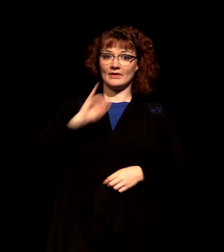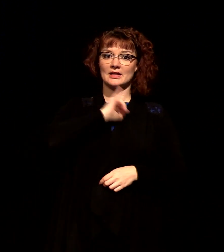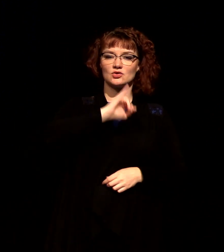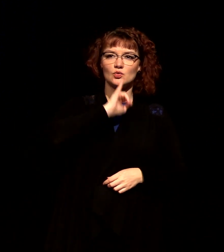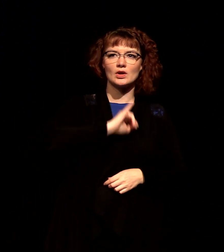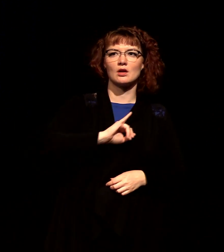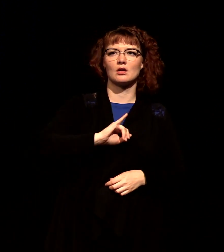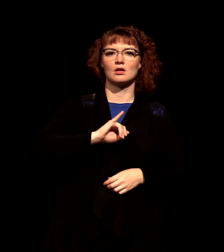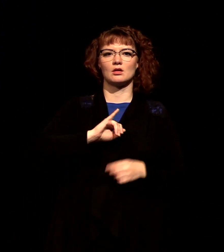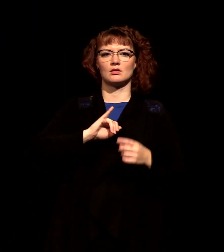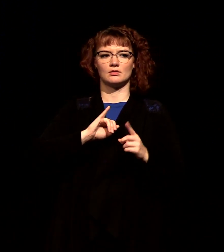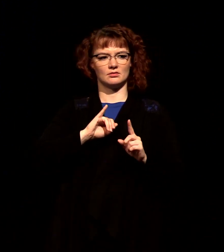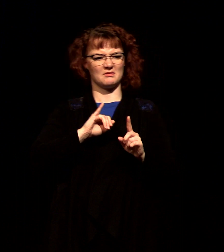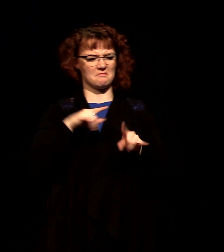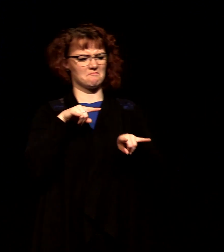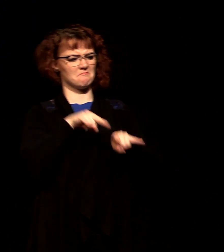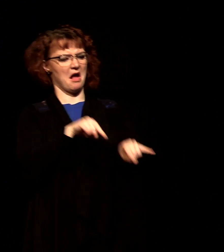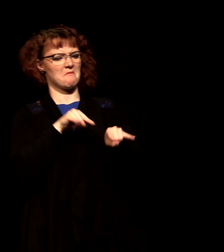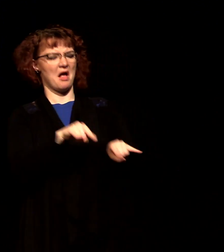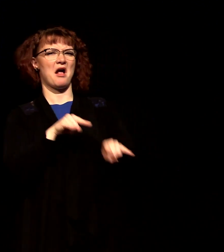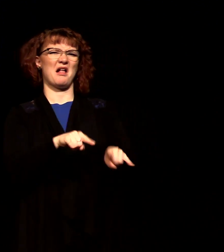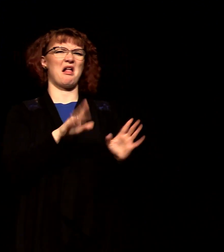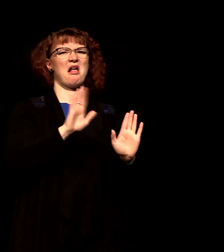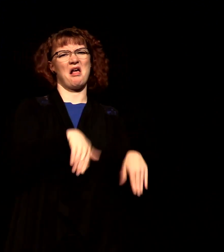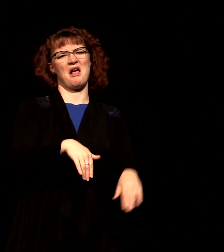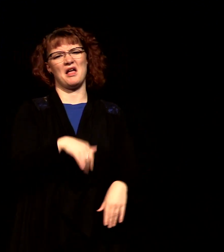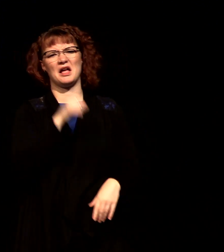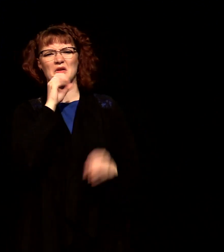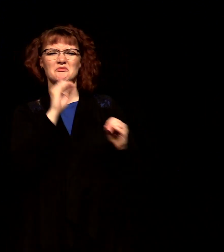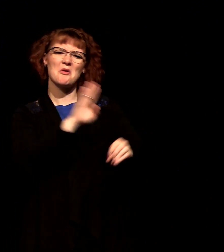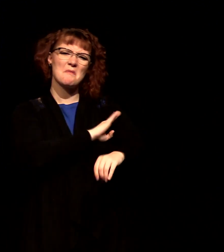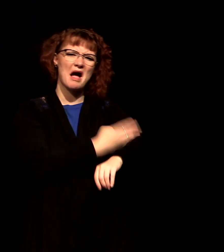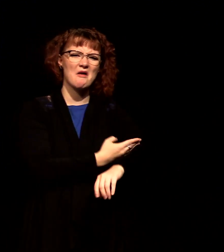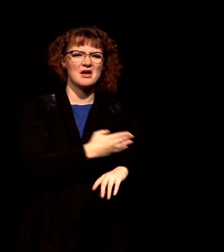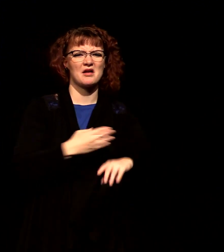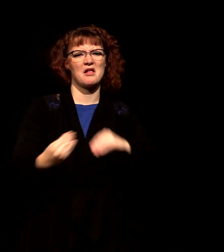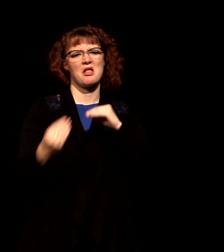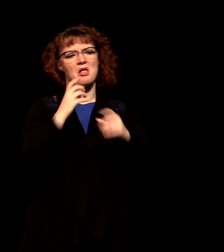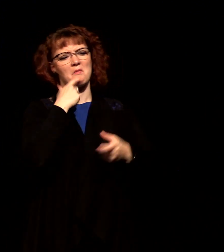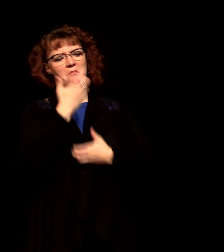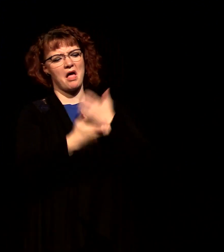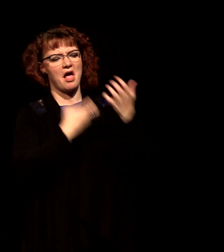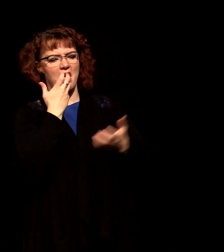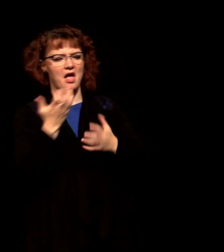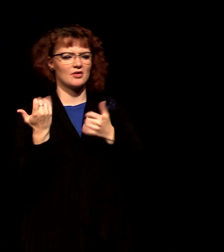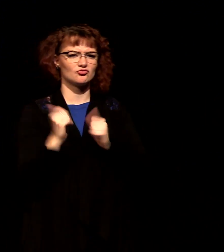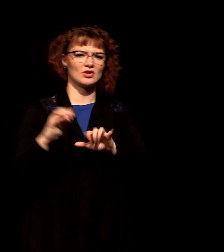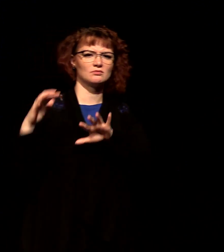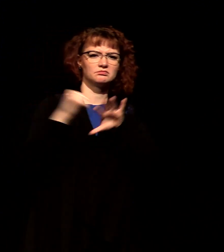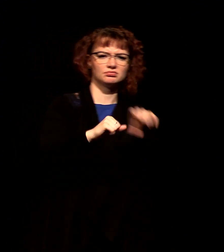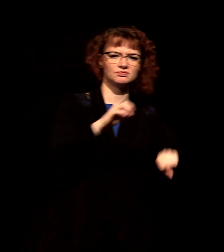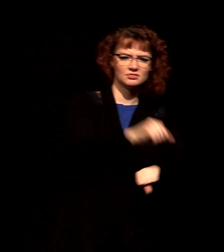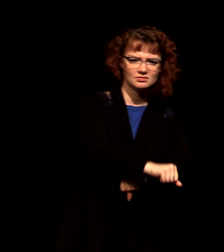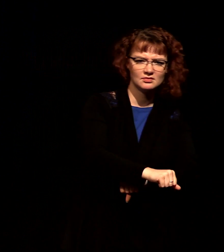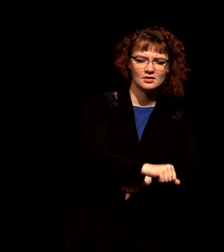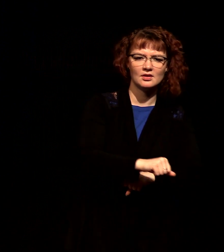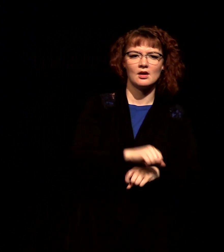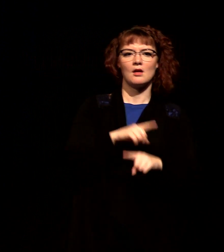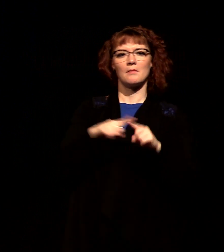Israel, they mocked him, Babylon comes to power. Eventually Persia comes to power. It is because of the majesty of God